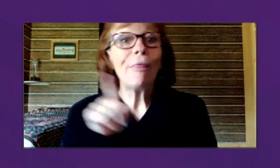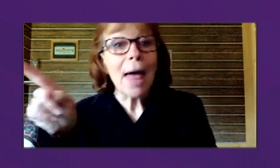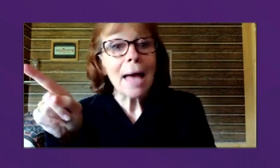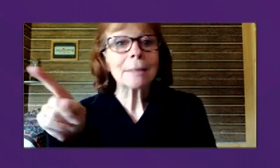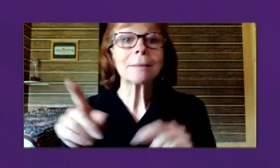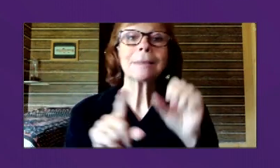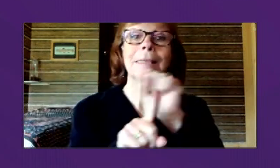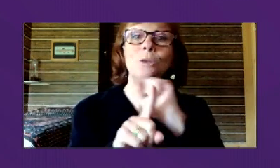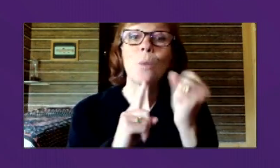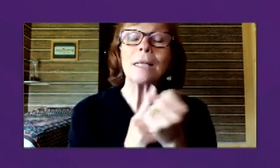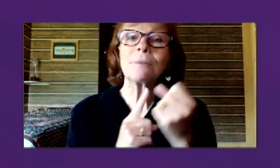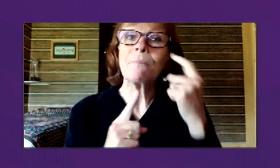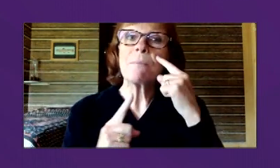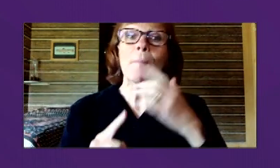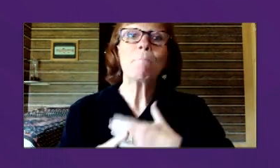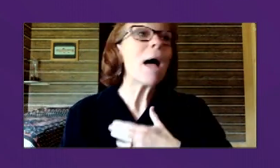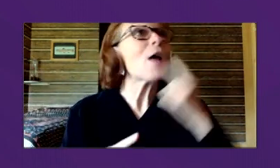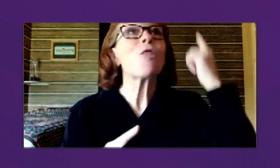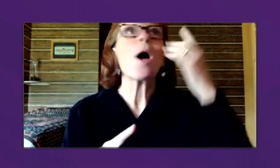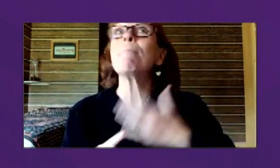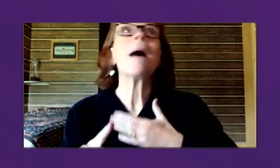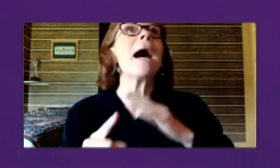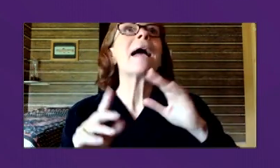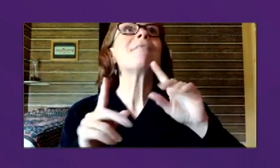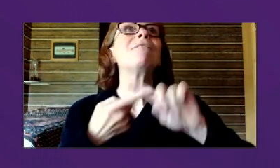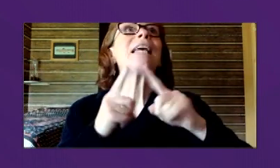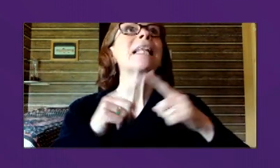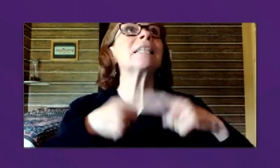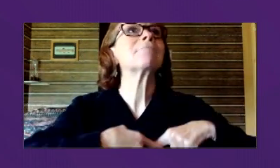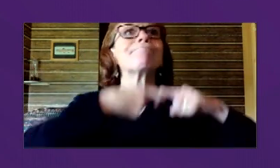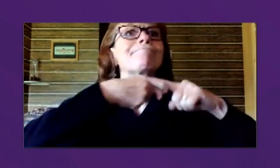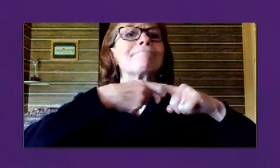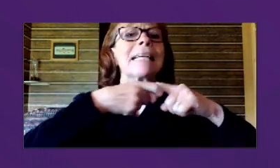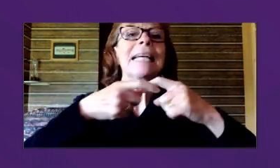feelings, and trying to think and feel as another person must think and feel.